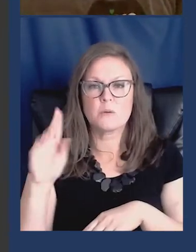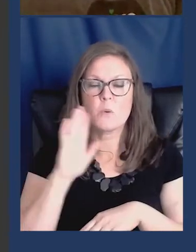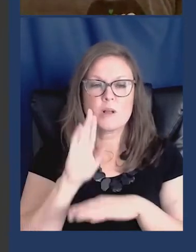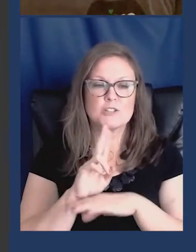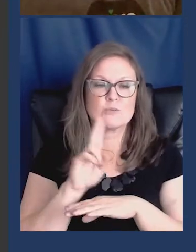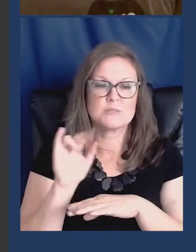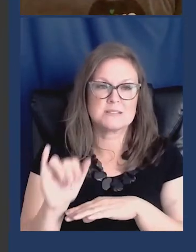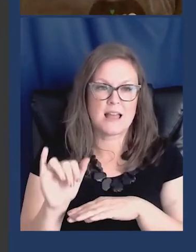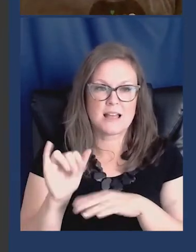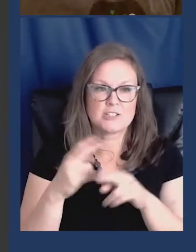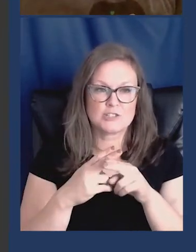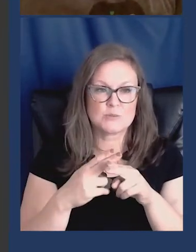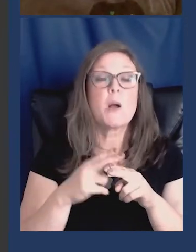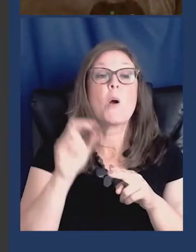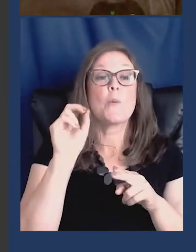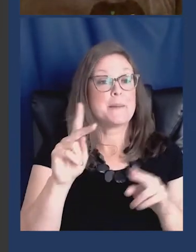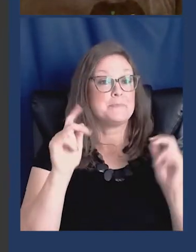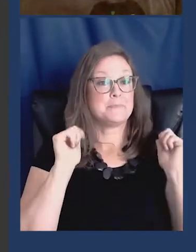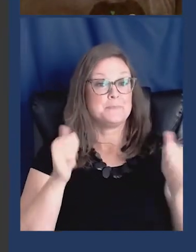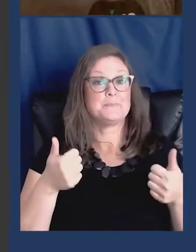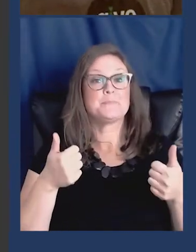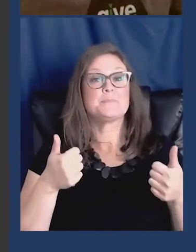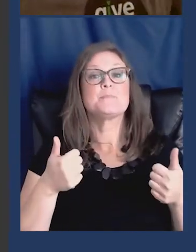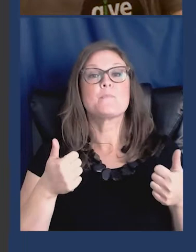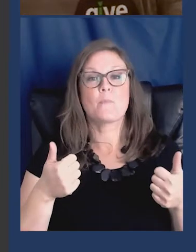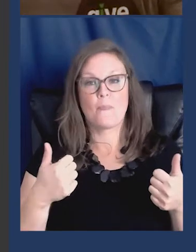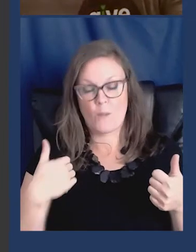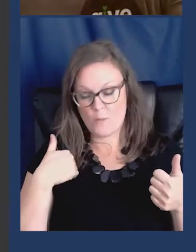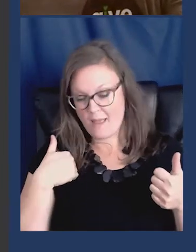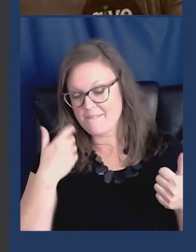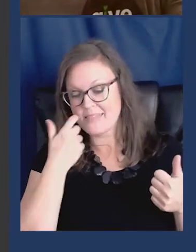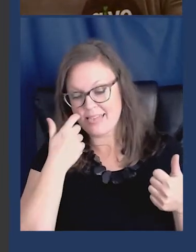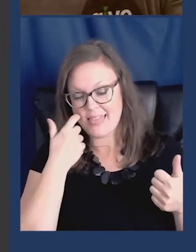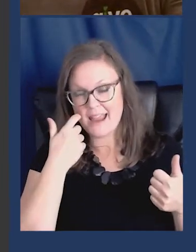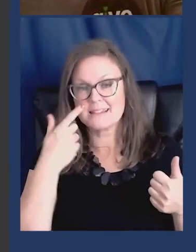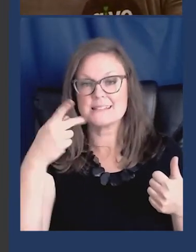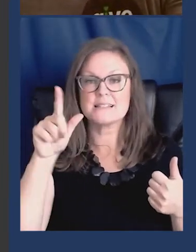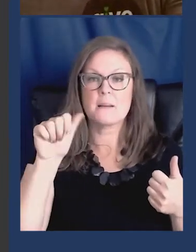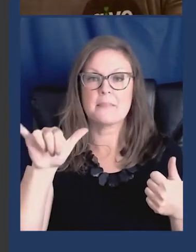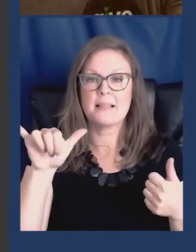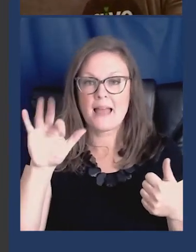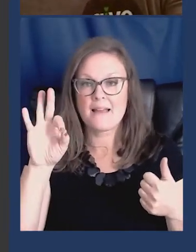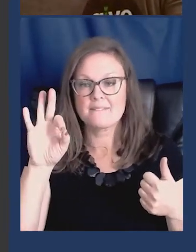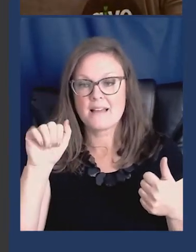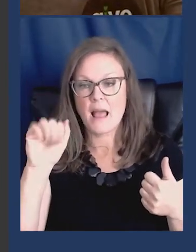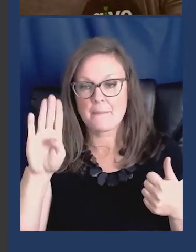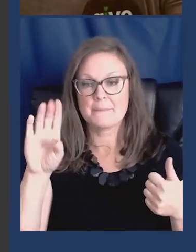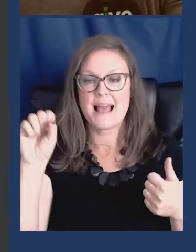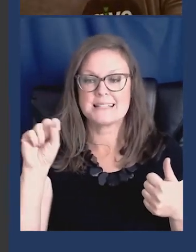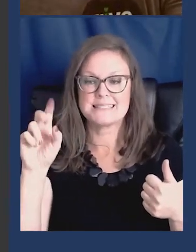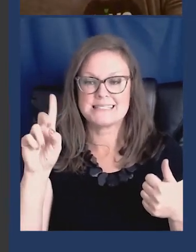We got the I believe we got the latest PlayFab SDK. I'm going to ignore this call to update it.